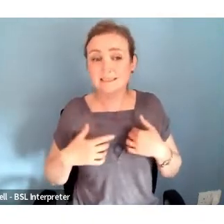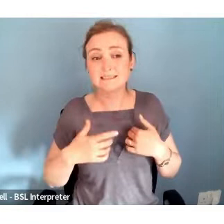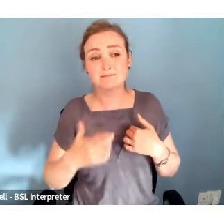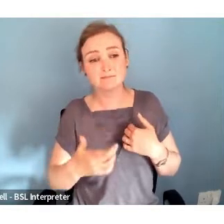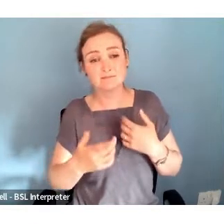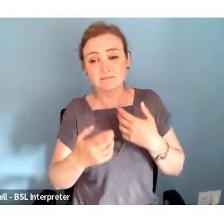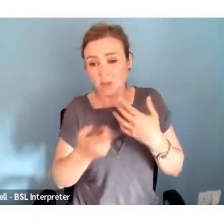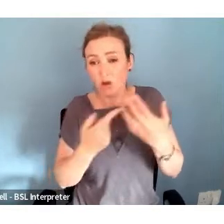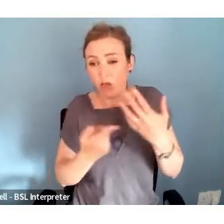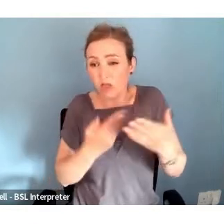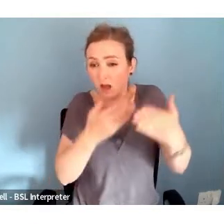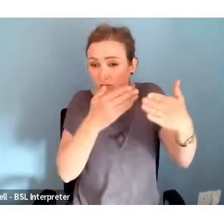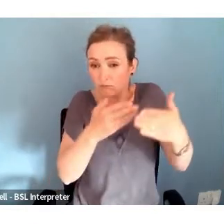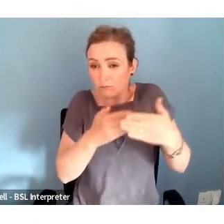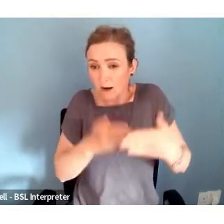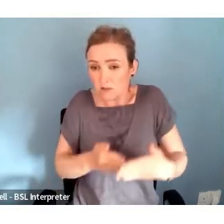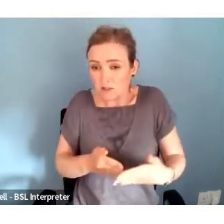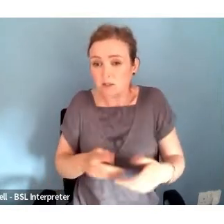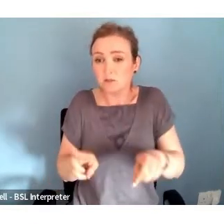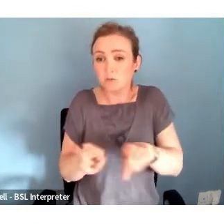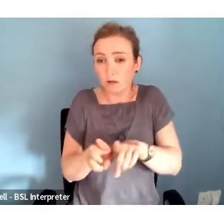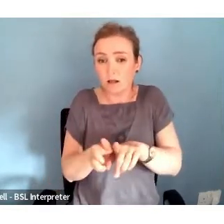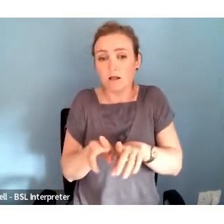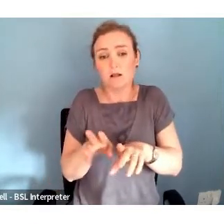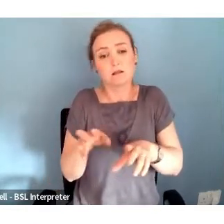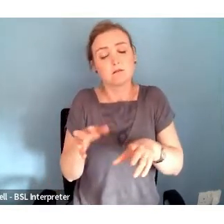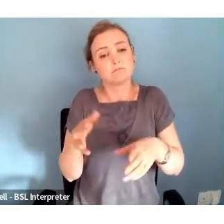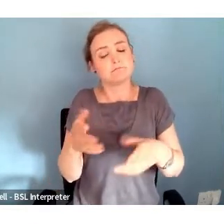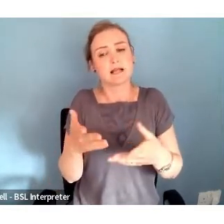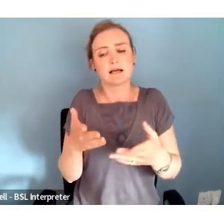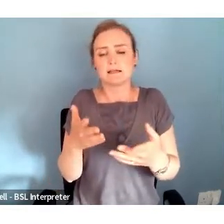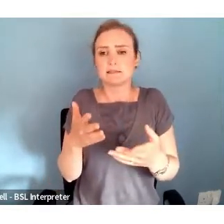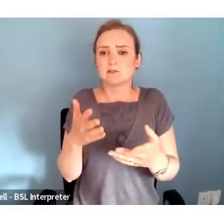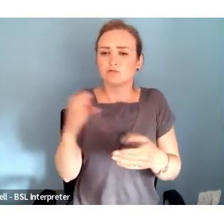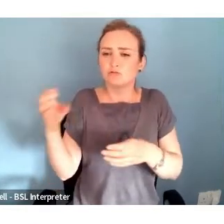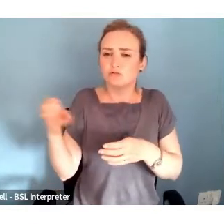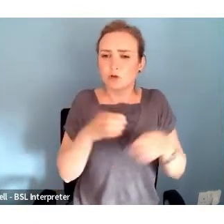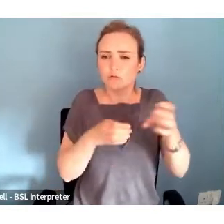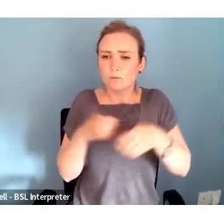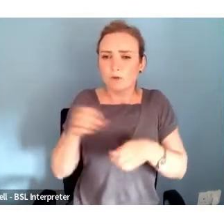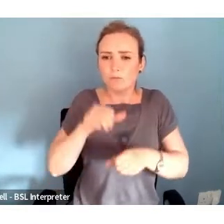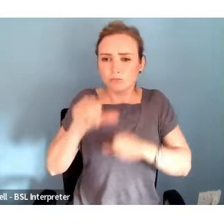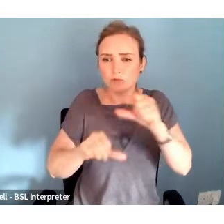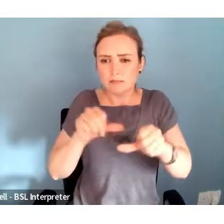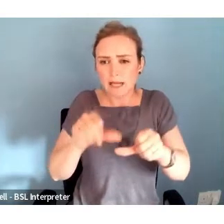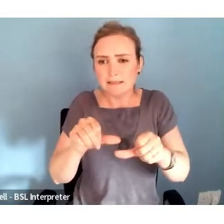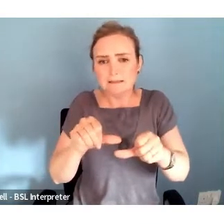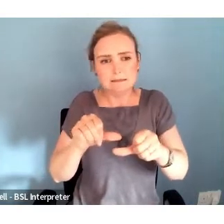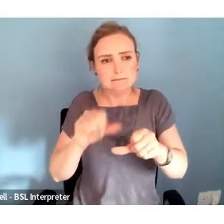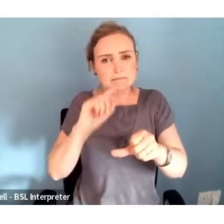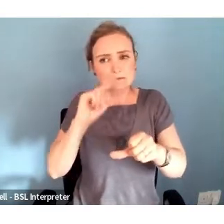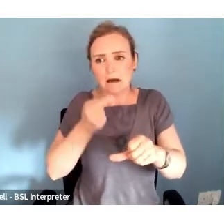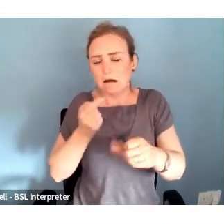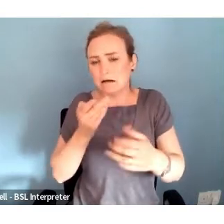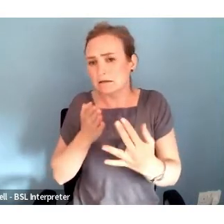. Inaccessible recruitment processes was the second barrier and also not having confidence in the